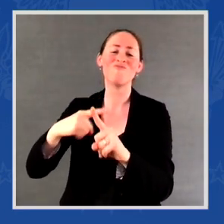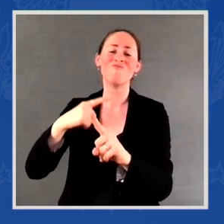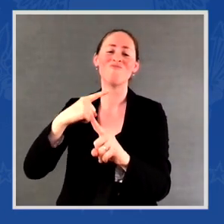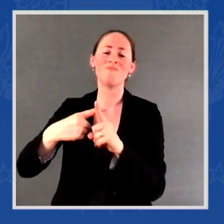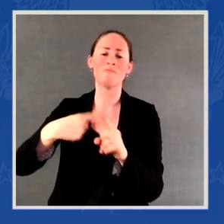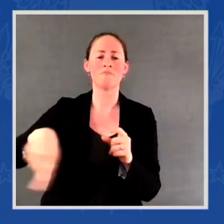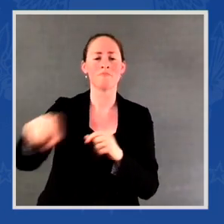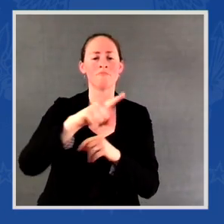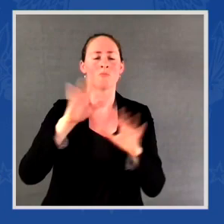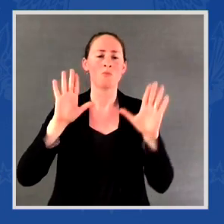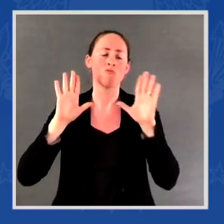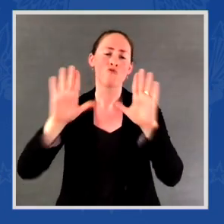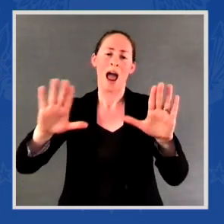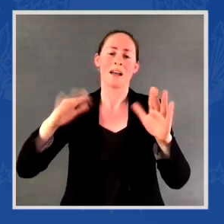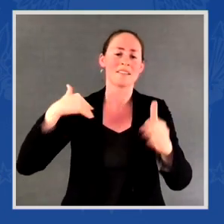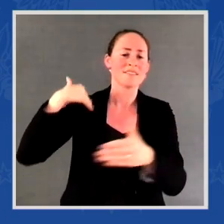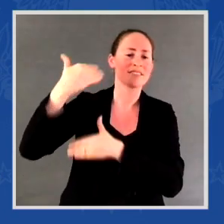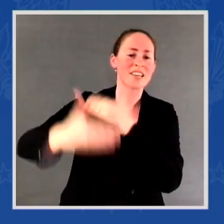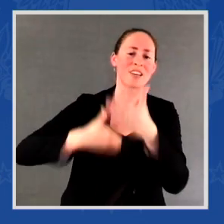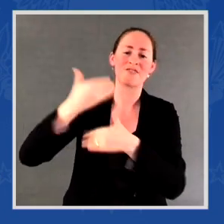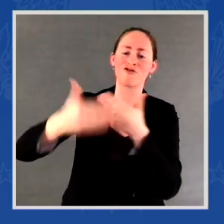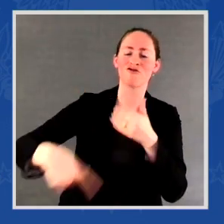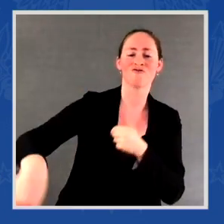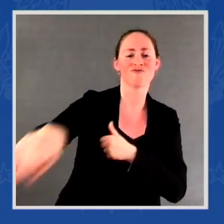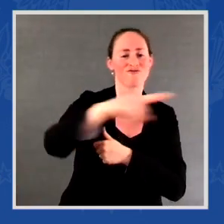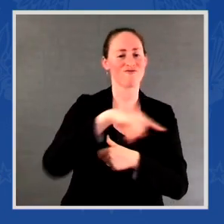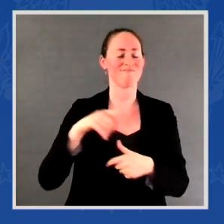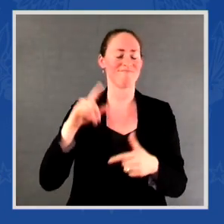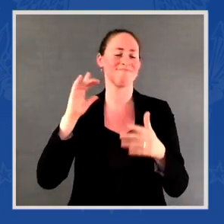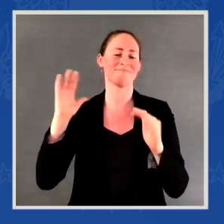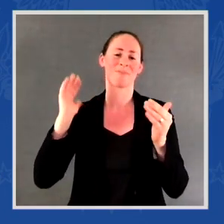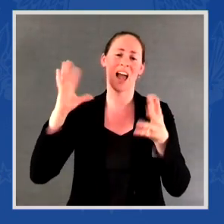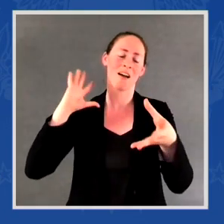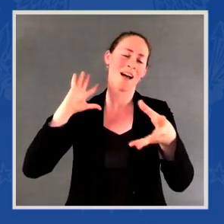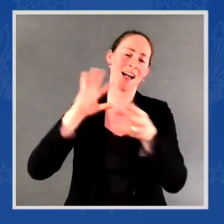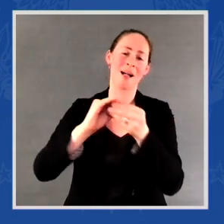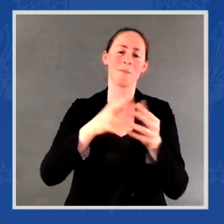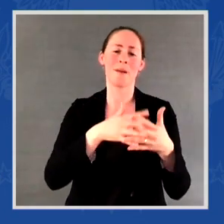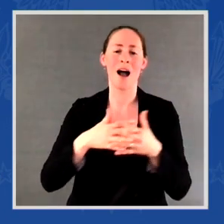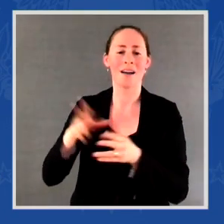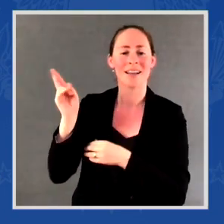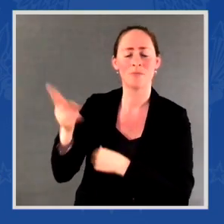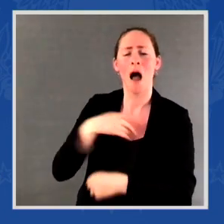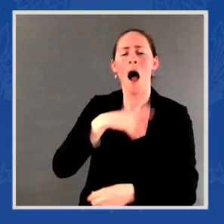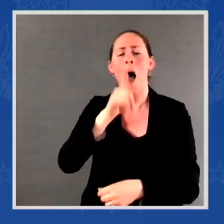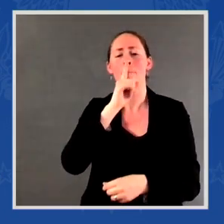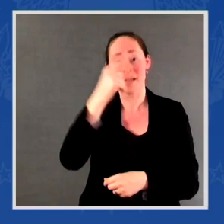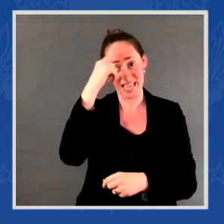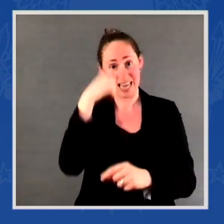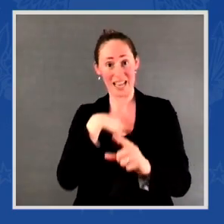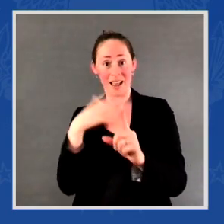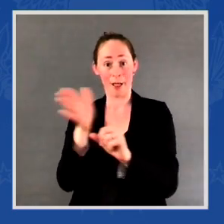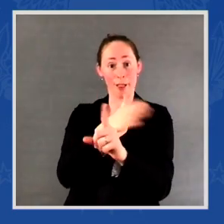in American history. I'm not being solicitous. Number one, you're the least prejudiced generation